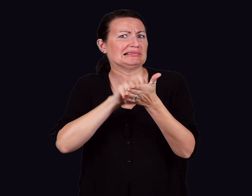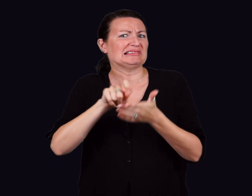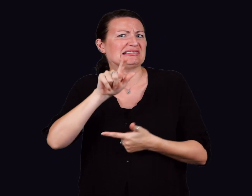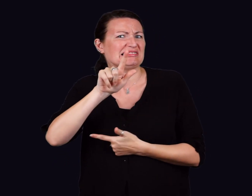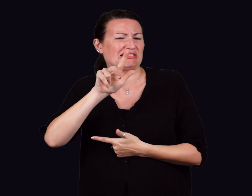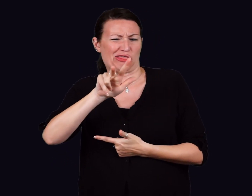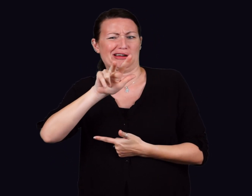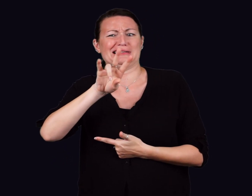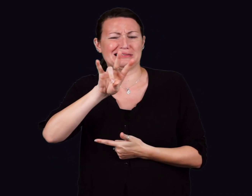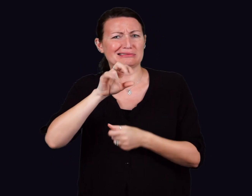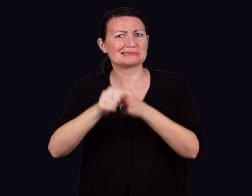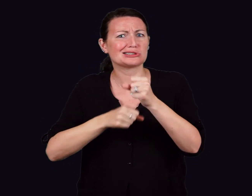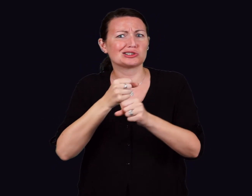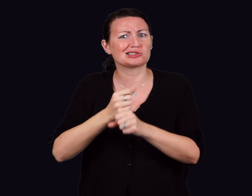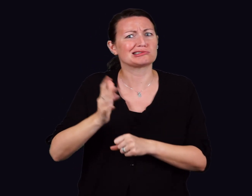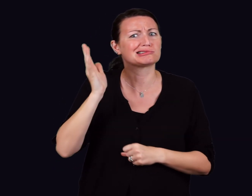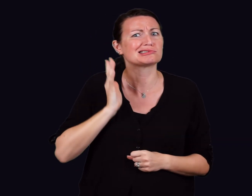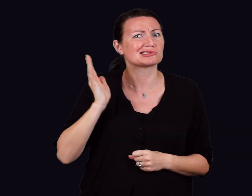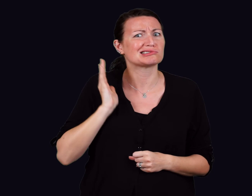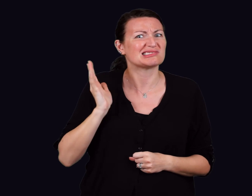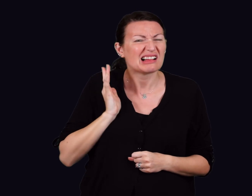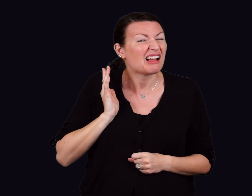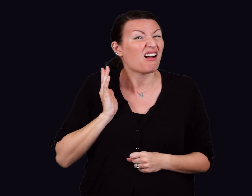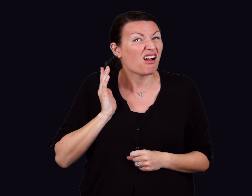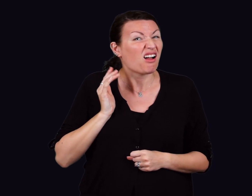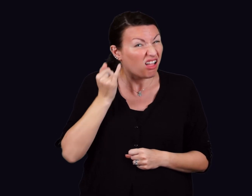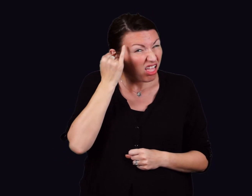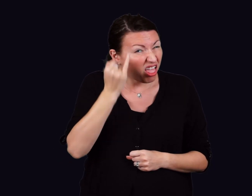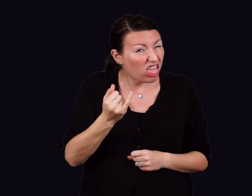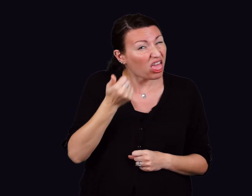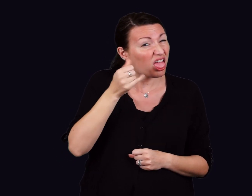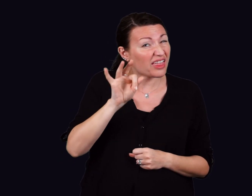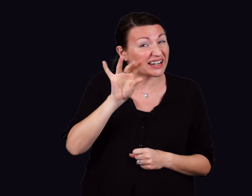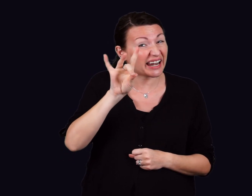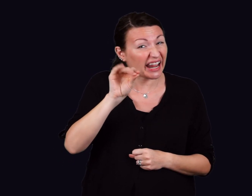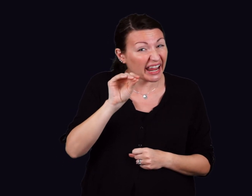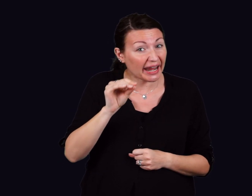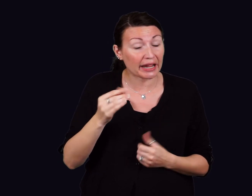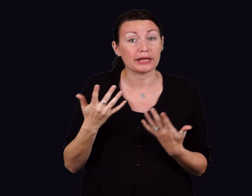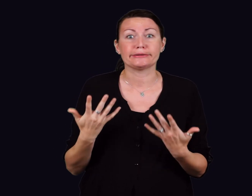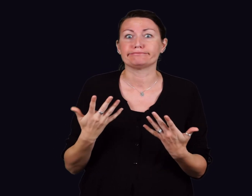was originally written 37 years ago, in 1980.